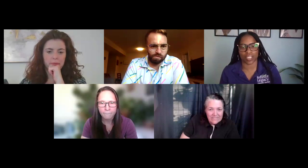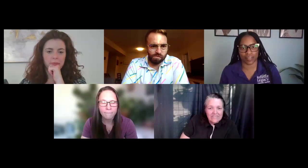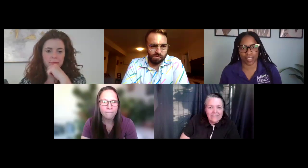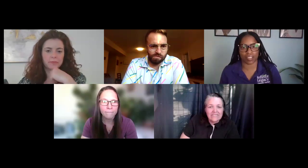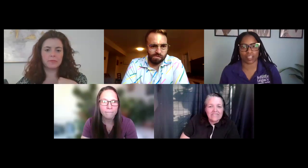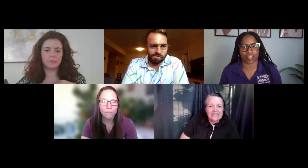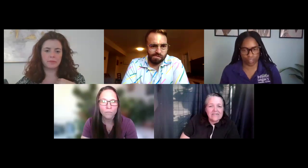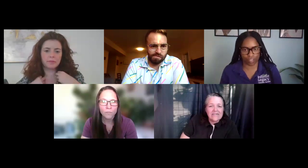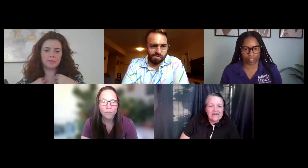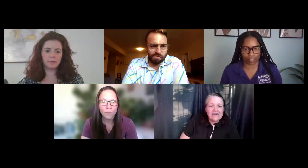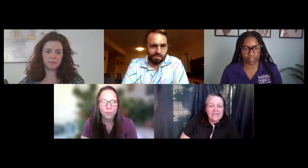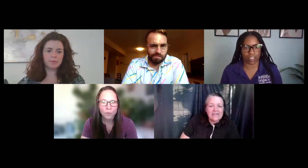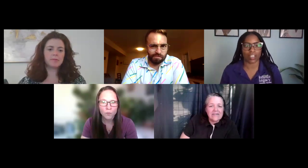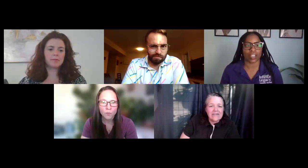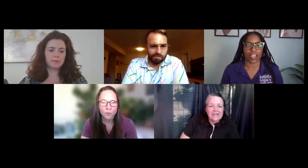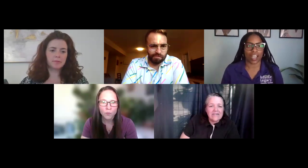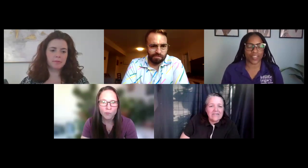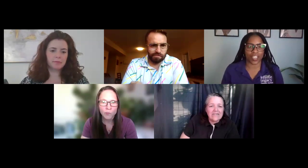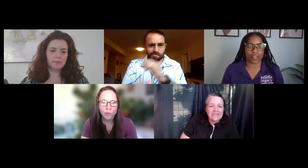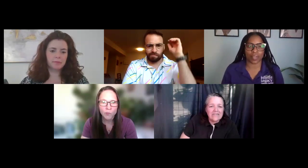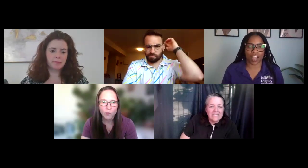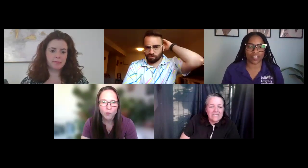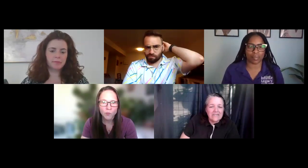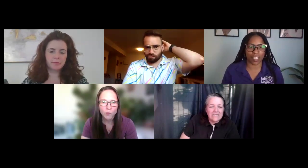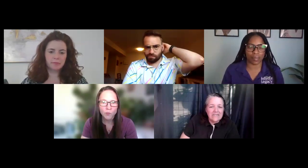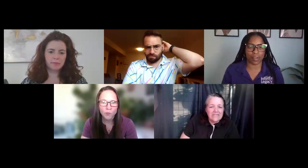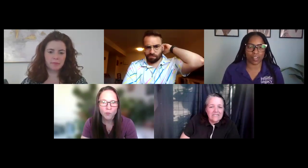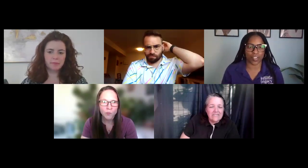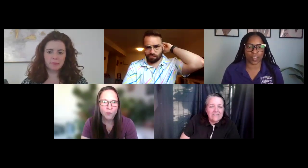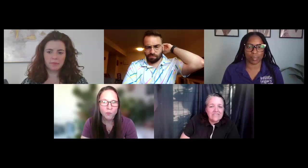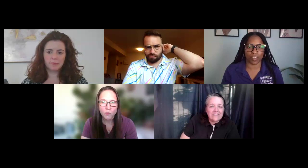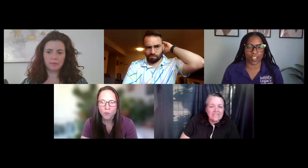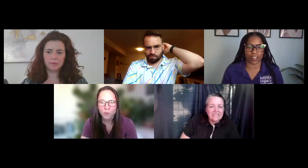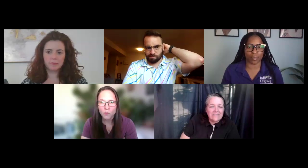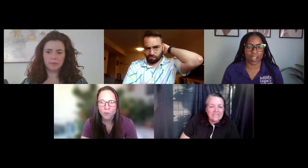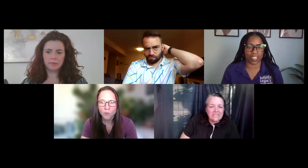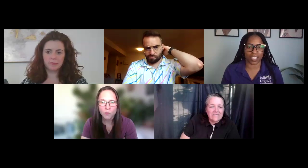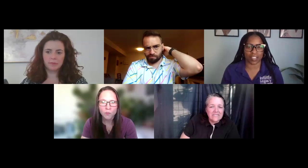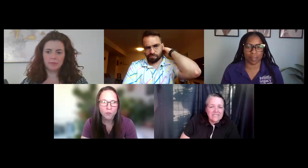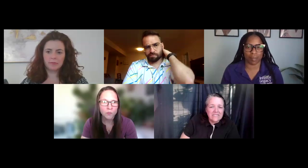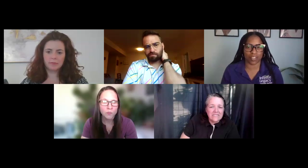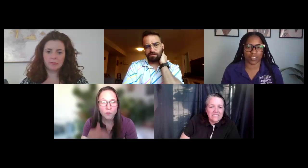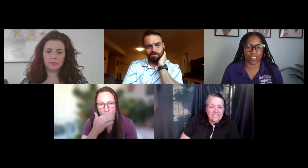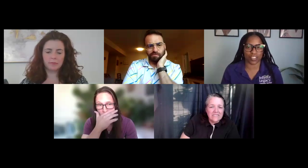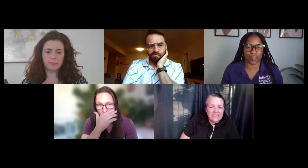living donor. I think it would have to be per your employer's policy on probably short-term